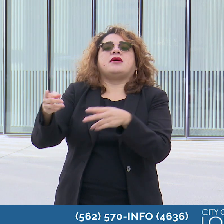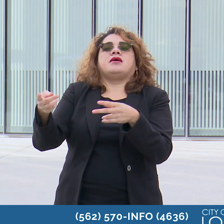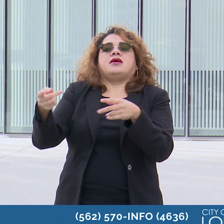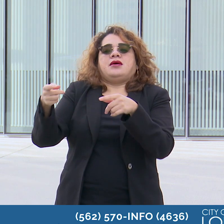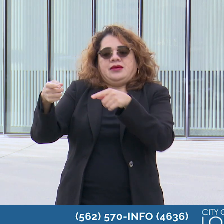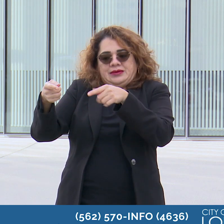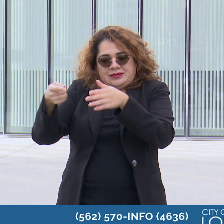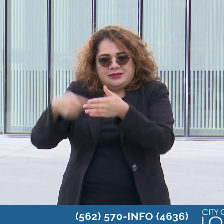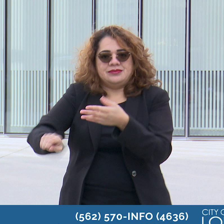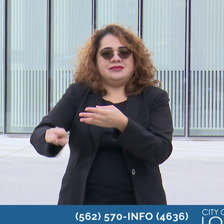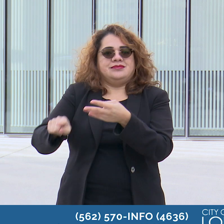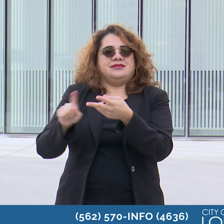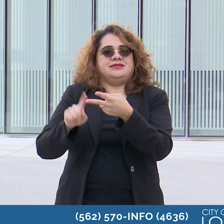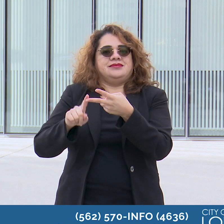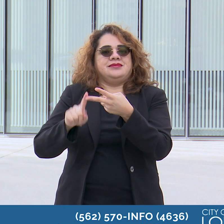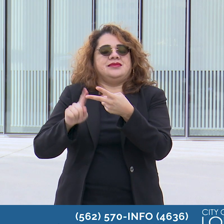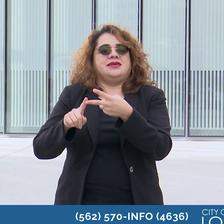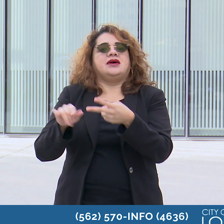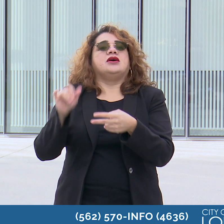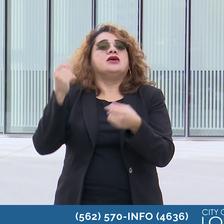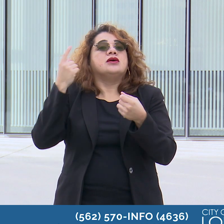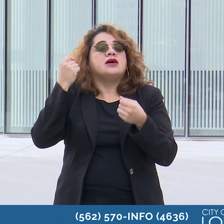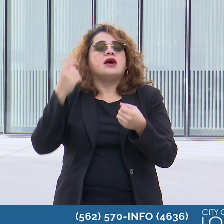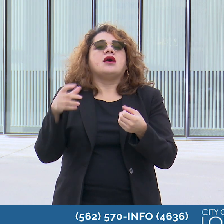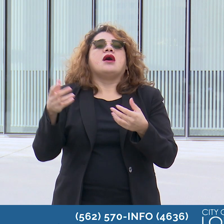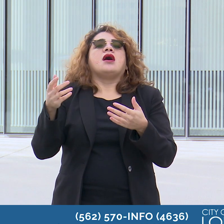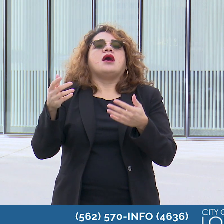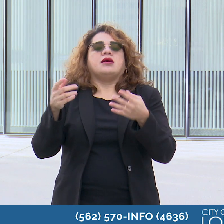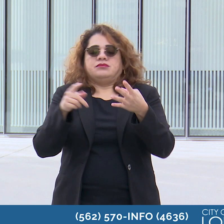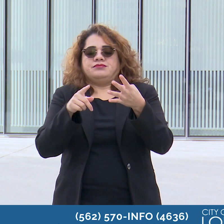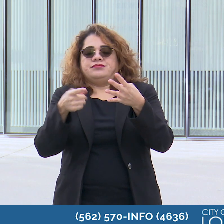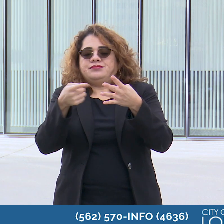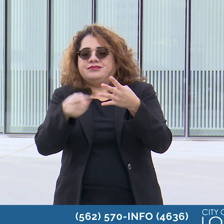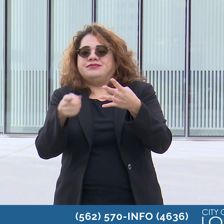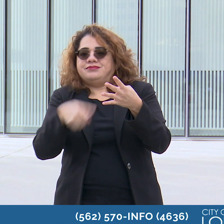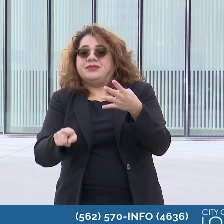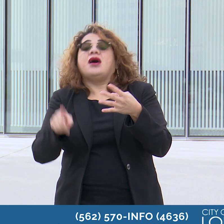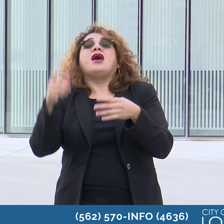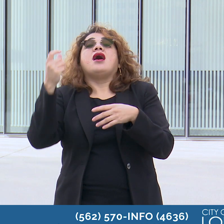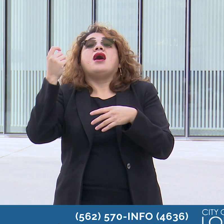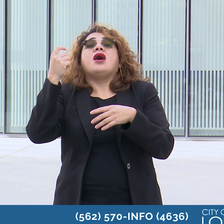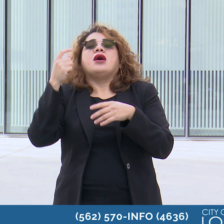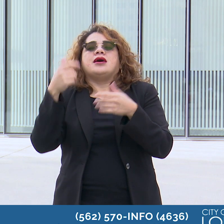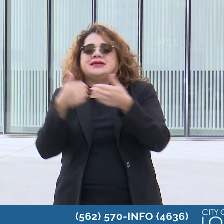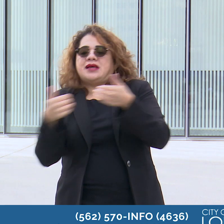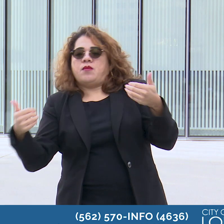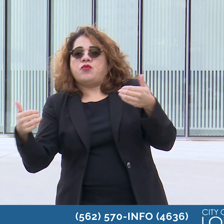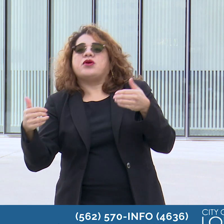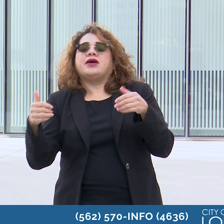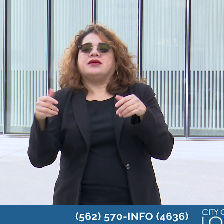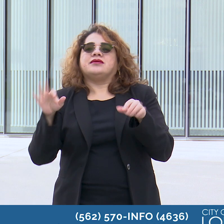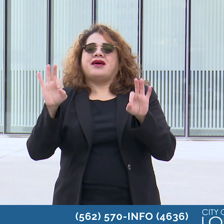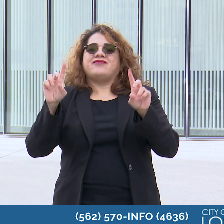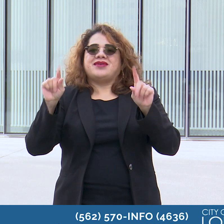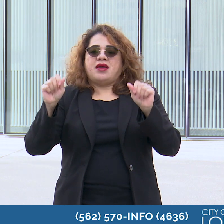So this really is just the first of many rounds of the vaccines that we will have to distribute in Long Beach.